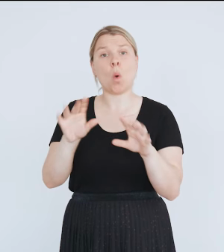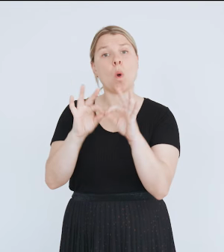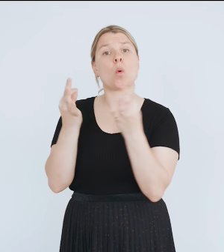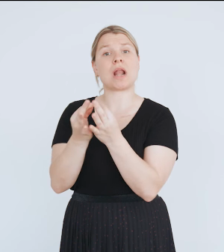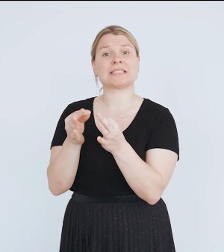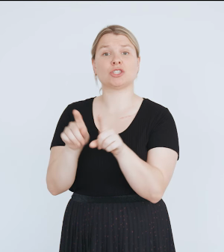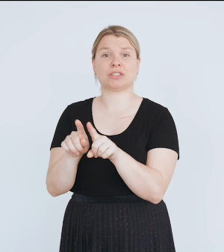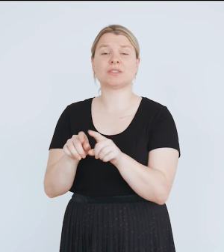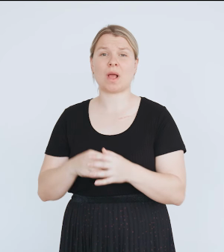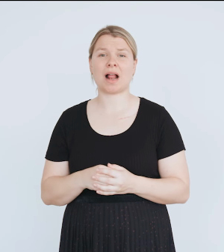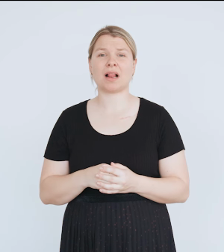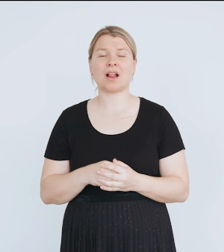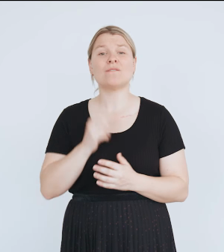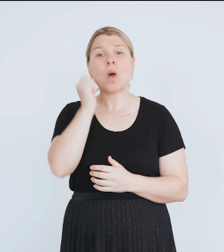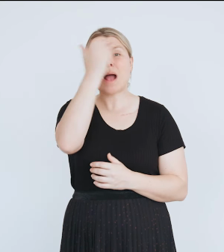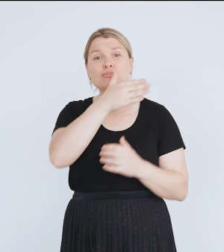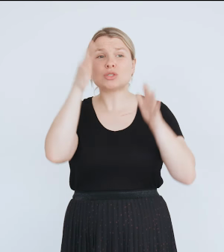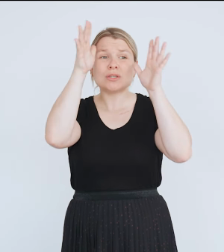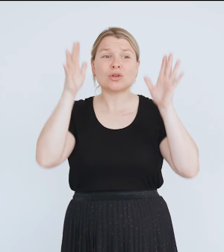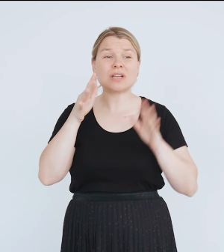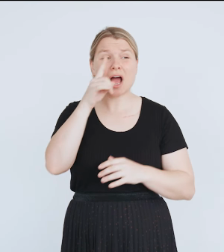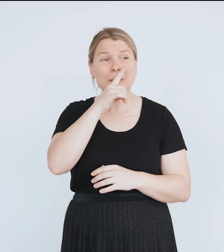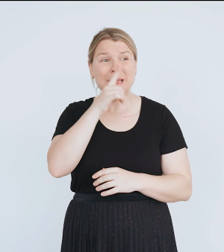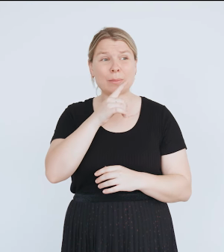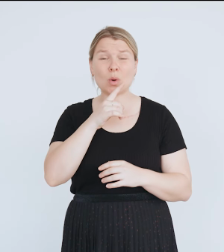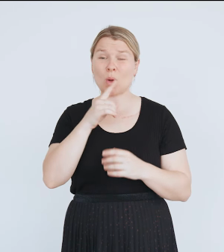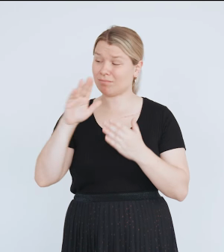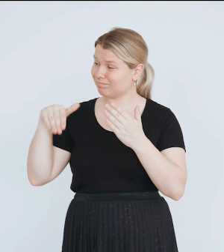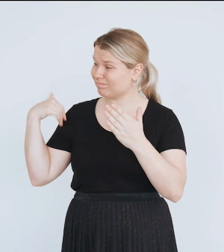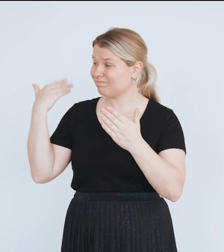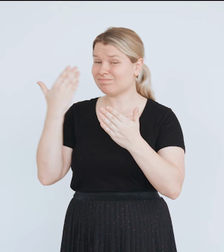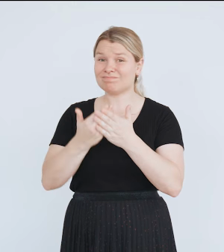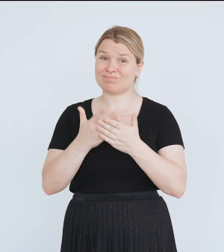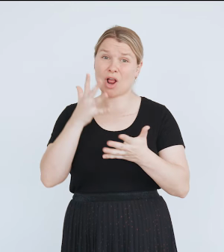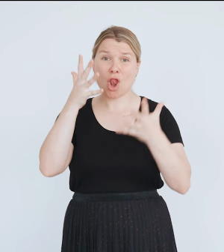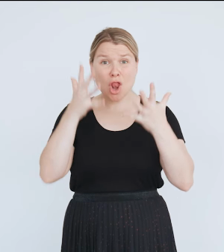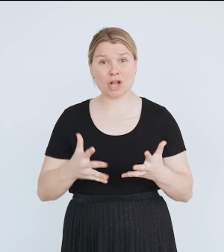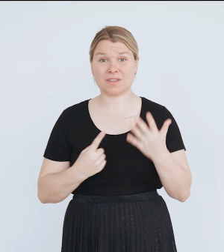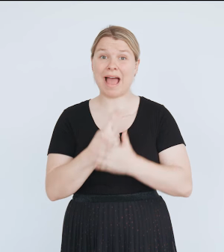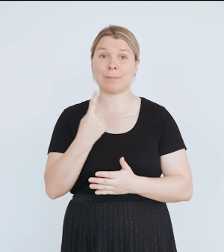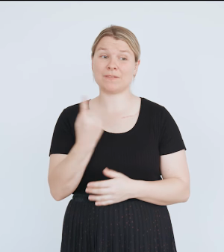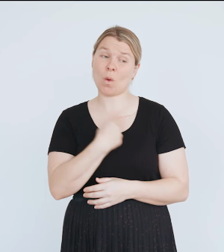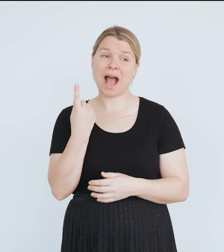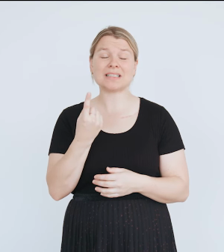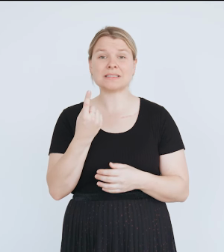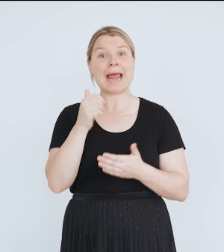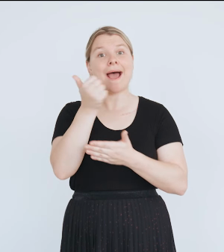I think for Aboriginal and Torres Strait Islander people, we've been through so much. And art is a way of recapturing